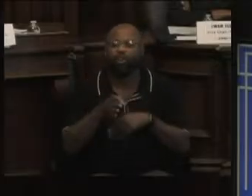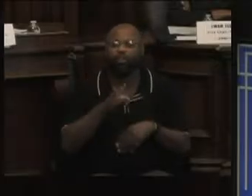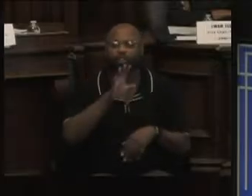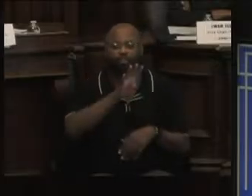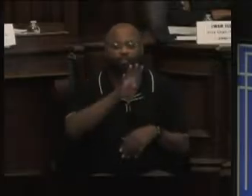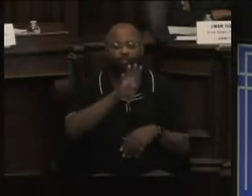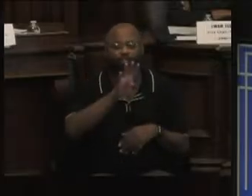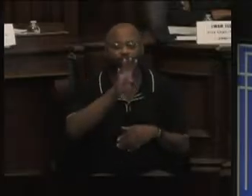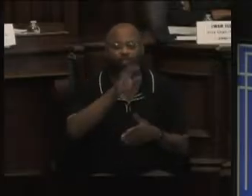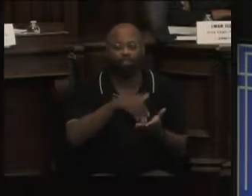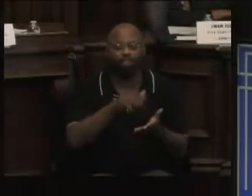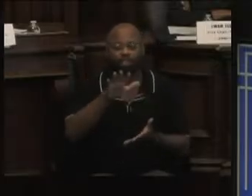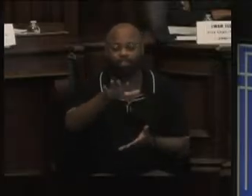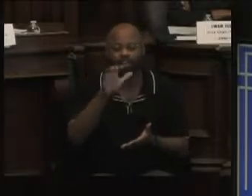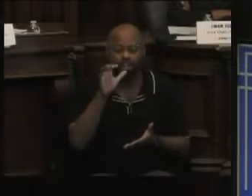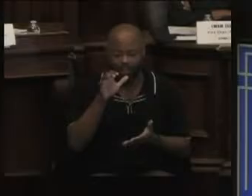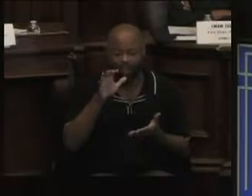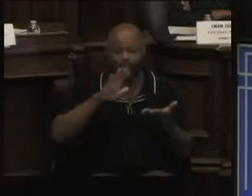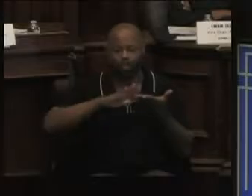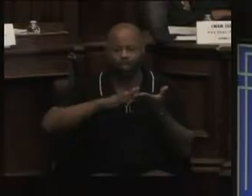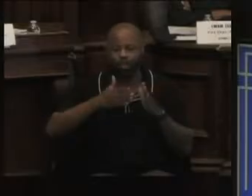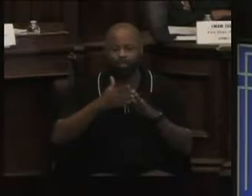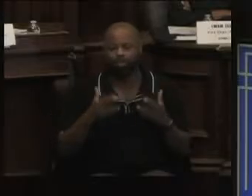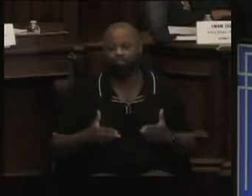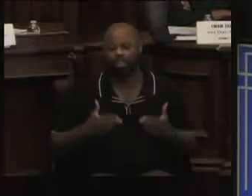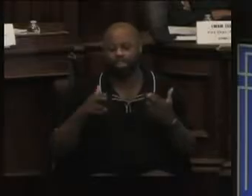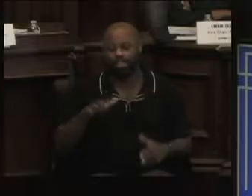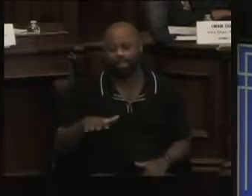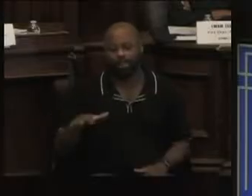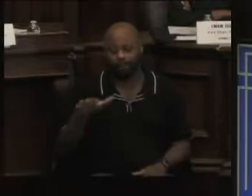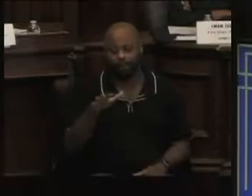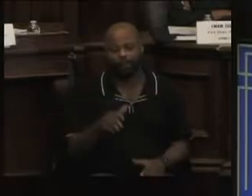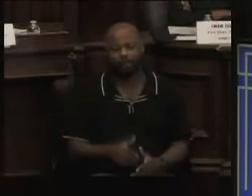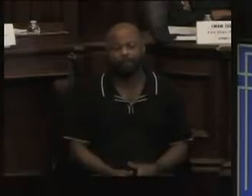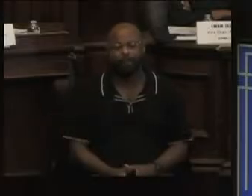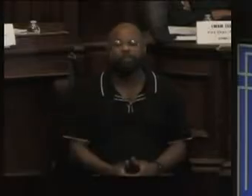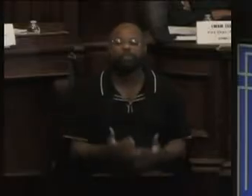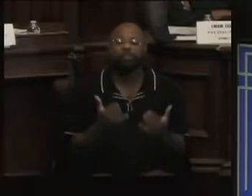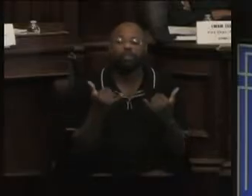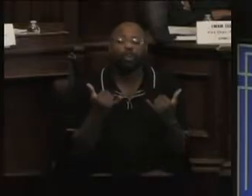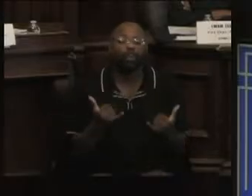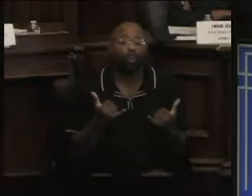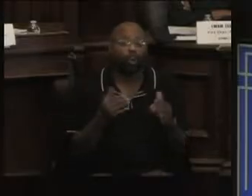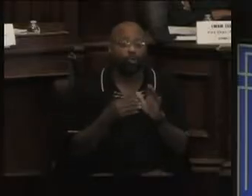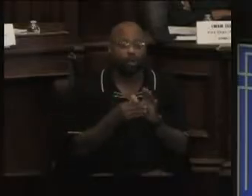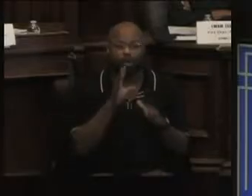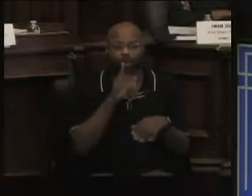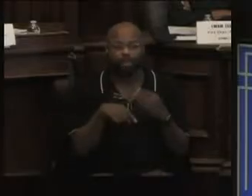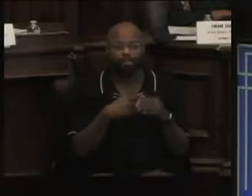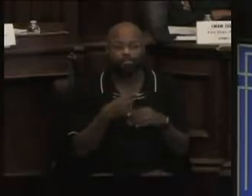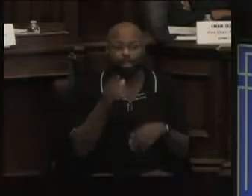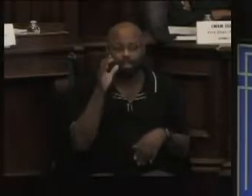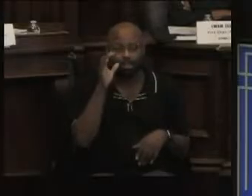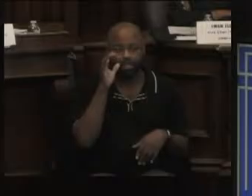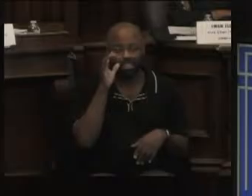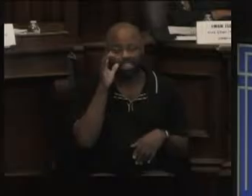year. And I mentioned the, the interacting with over 4500